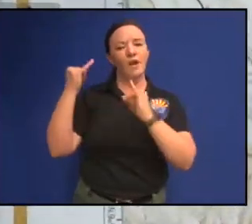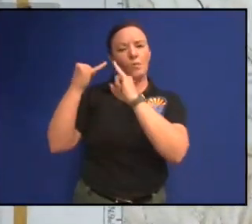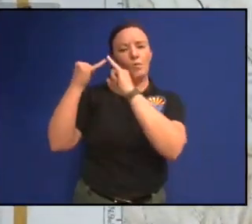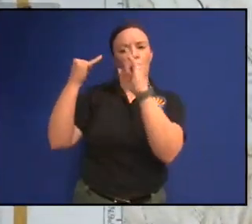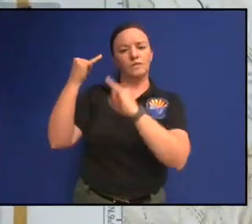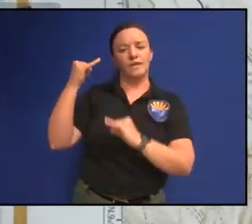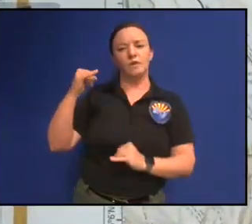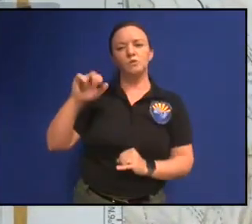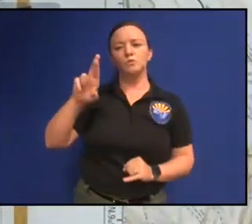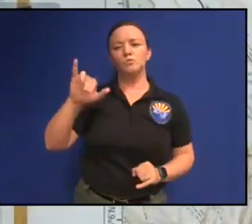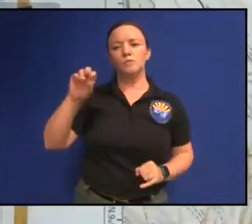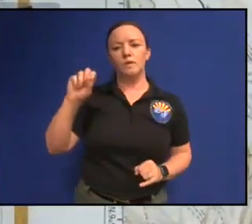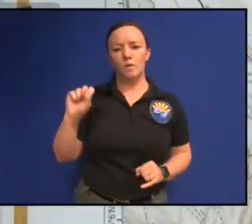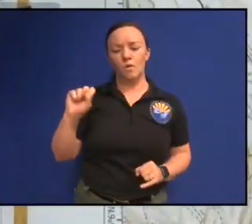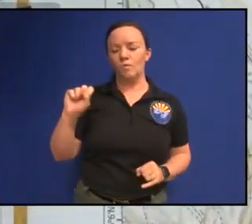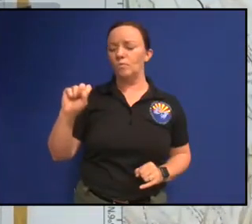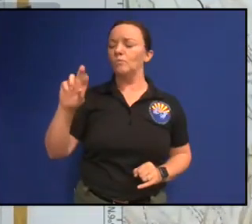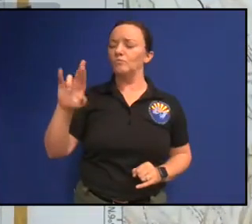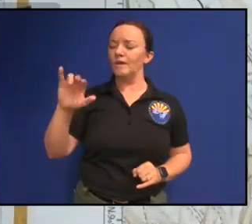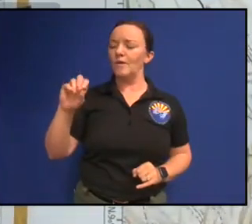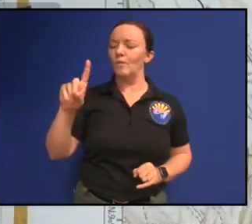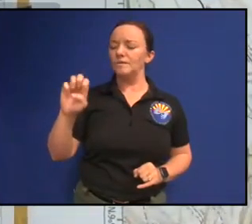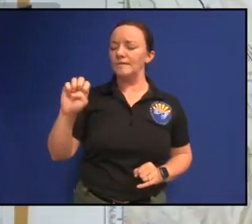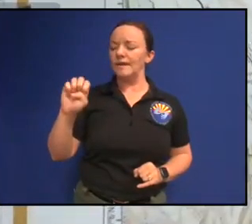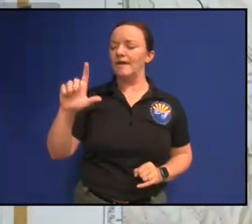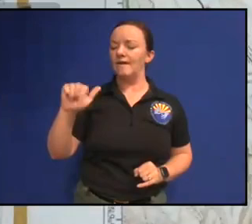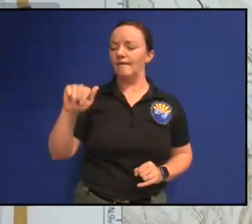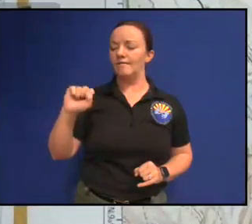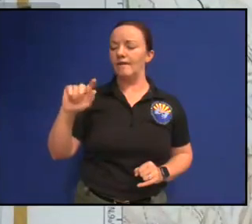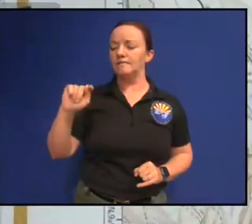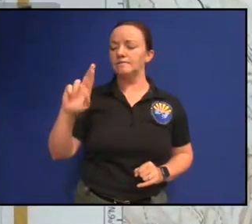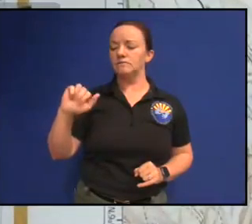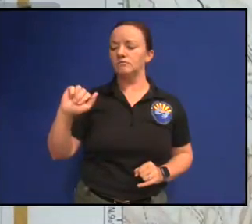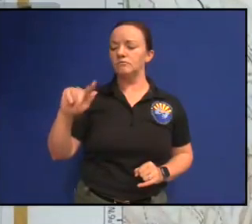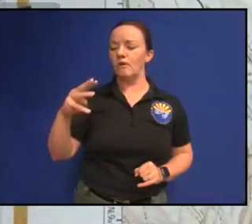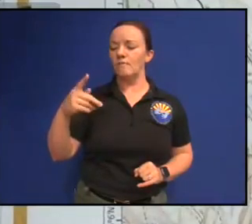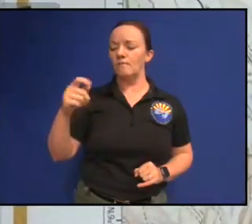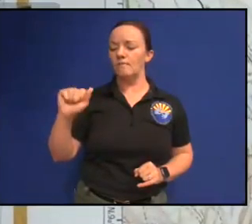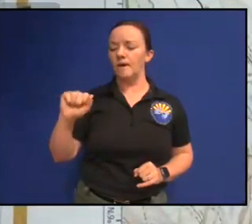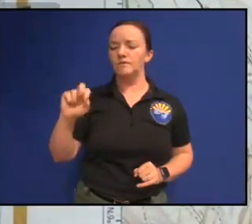AND WE HAVE THE DOZER LINE WORK DOWN TO THE RIVER AND